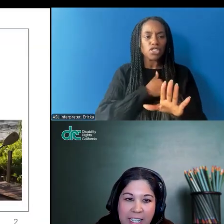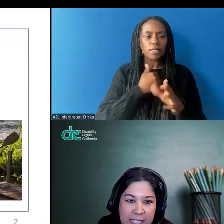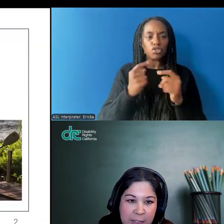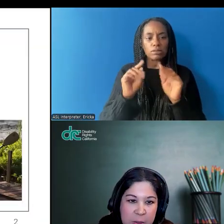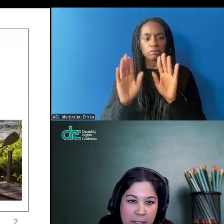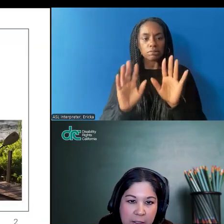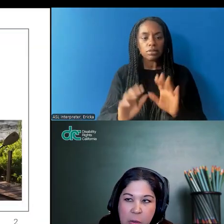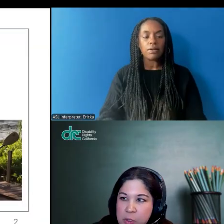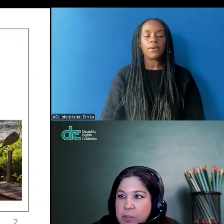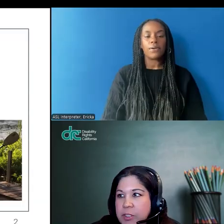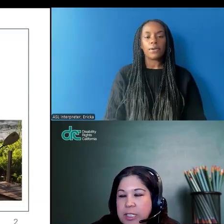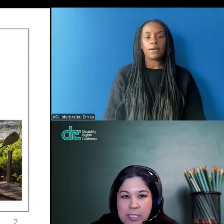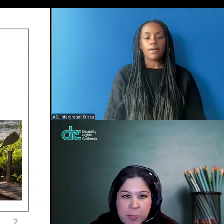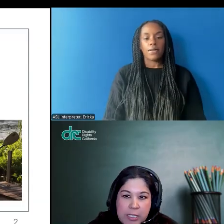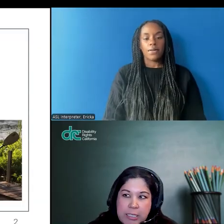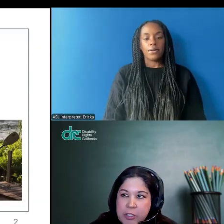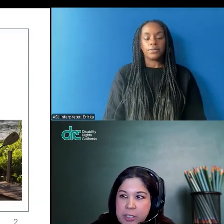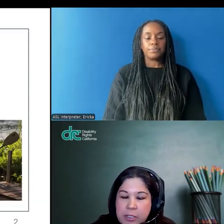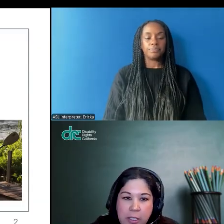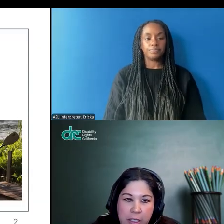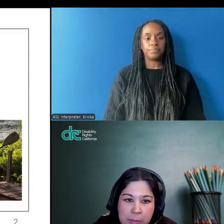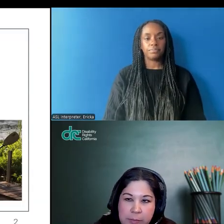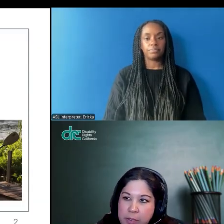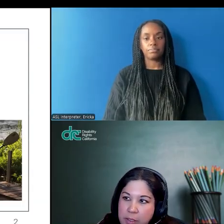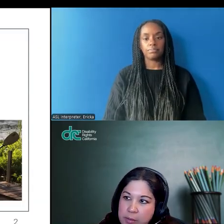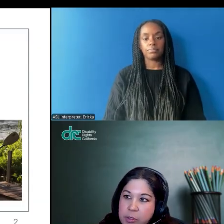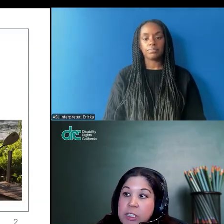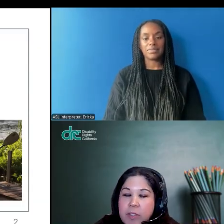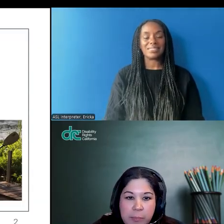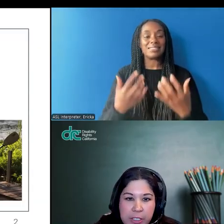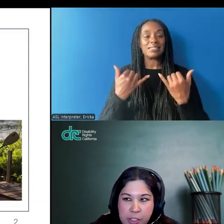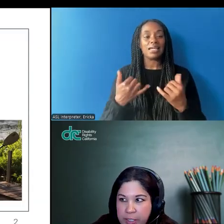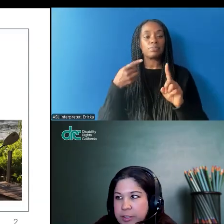And our goals for today's presentation, are to develop a shared